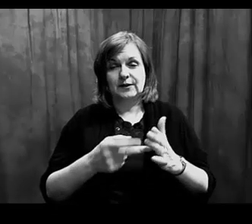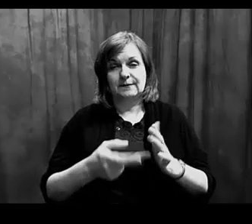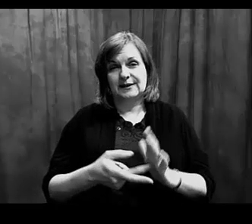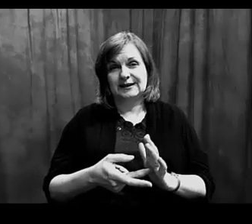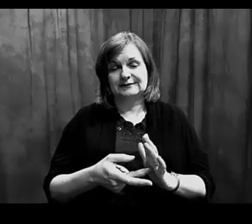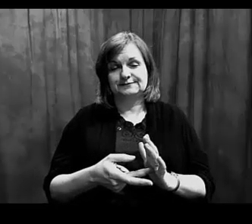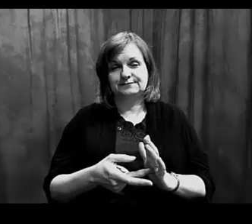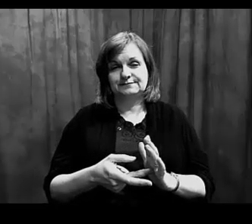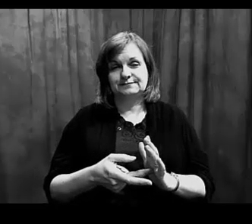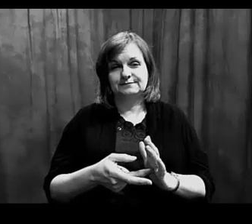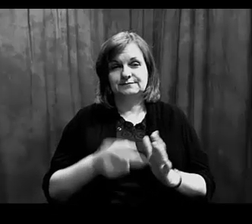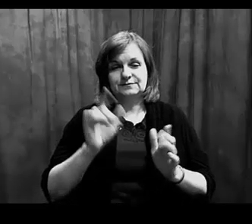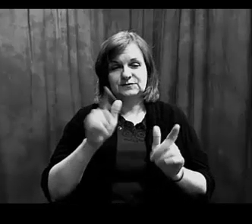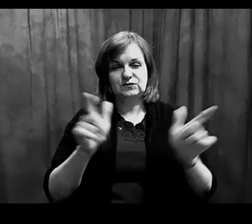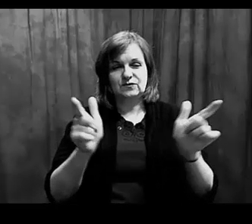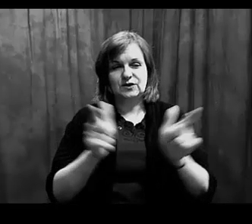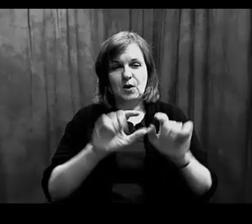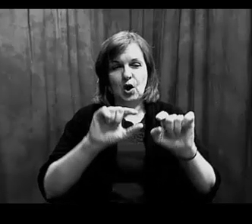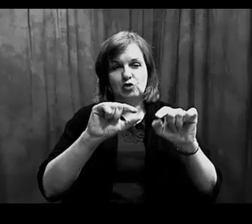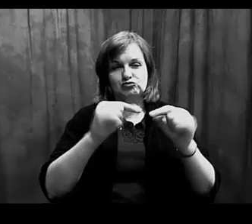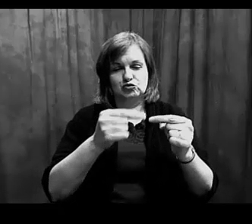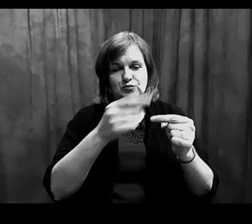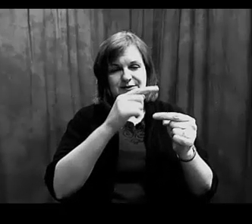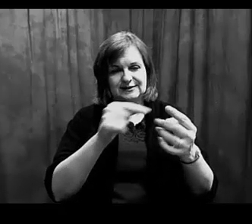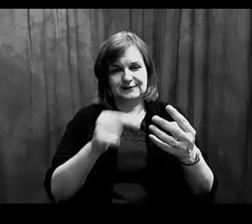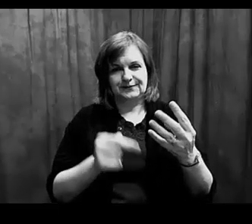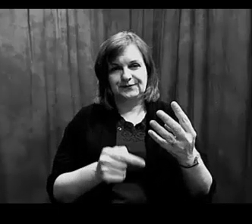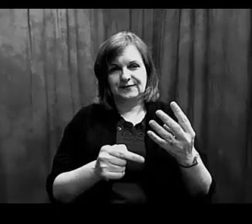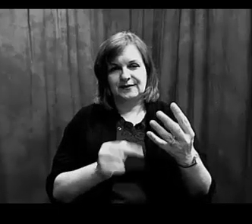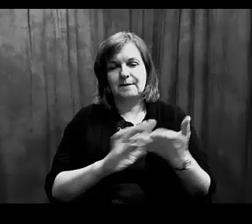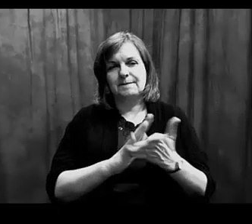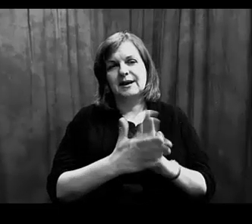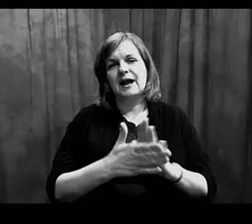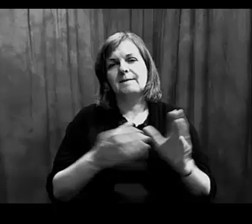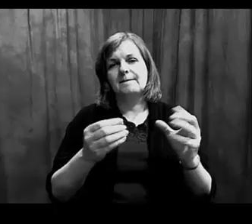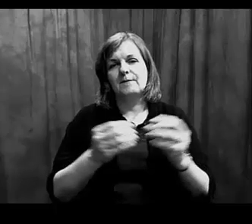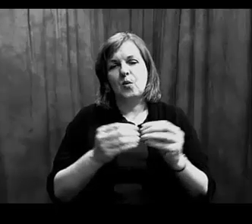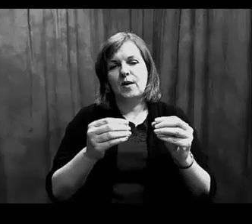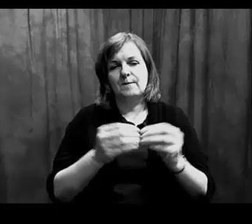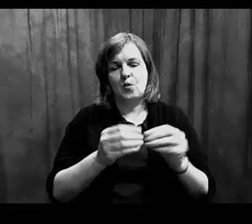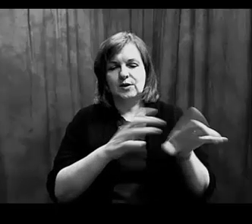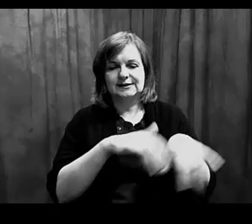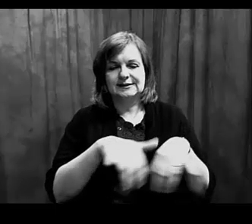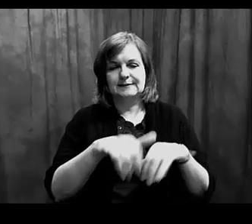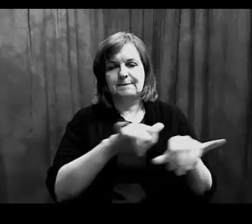and we'll look at others as we go long - but you see this domain at the top